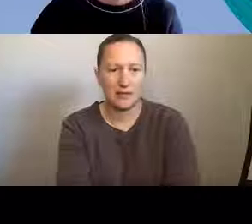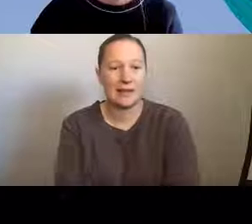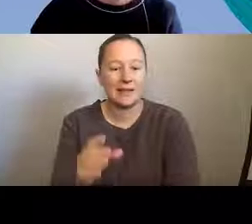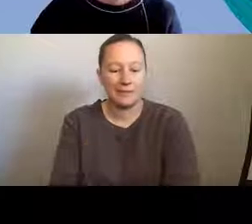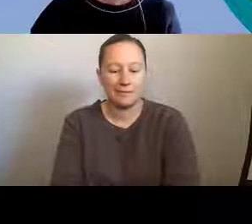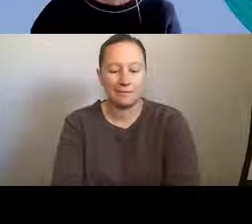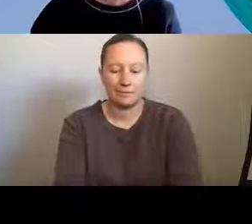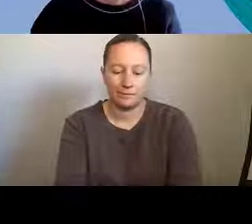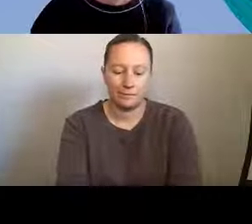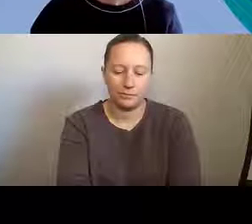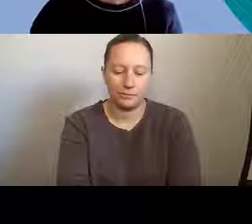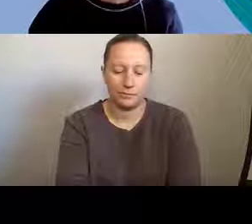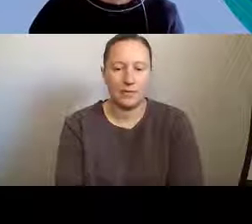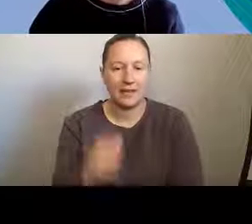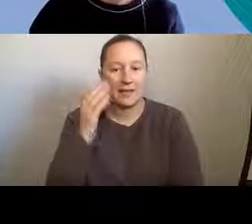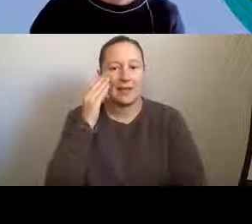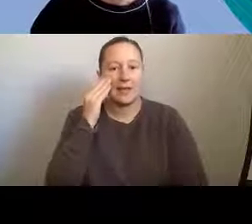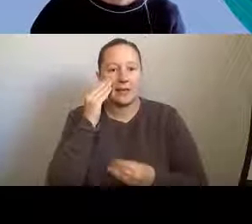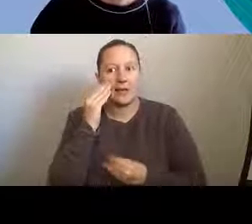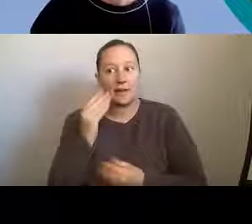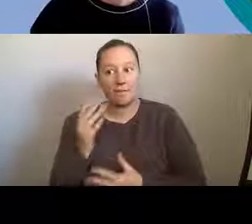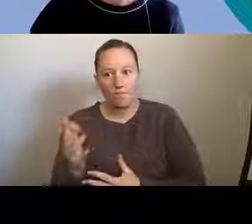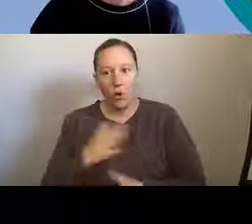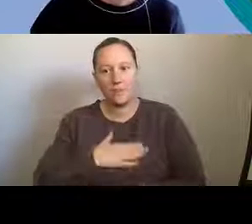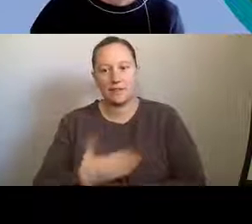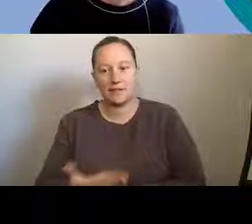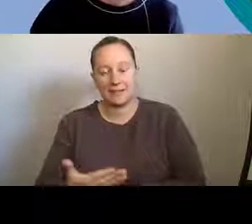and documented before beginning any research activities.